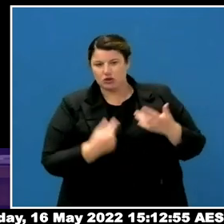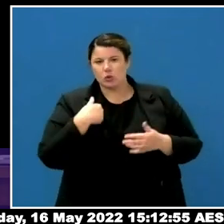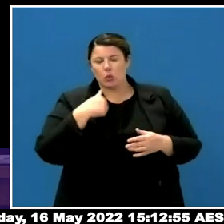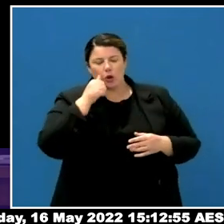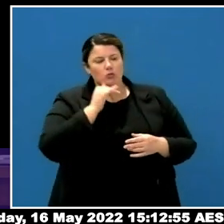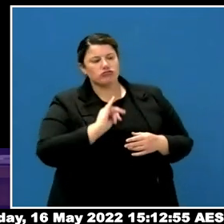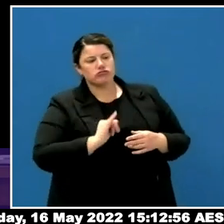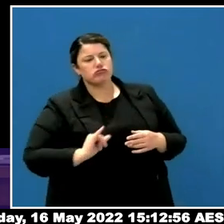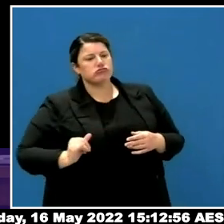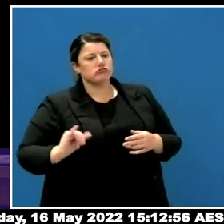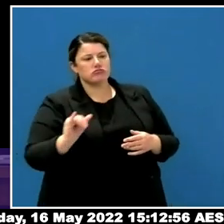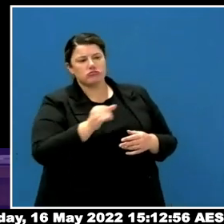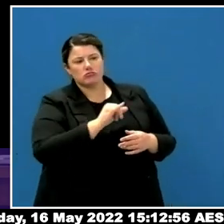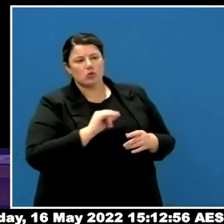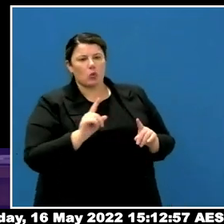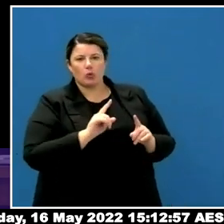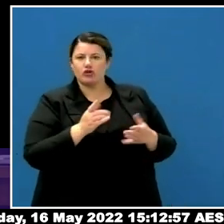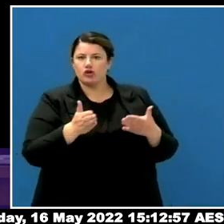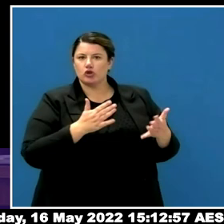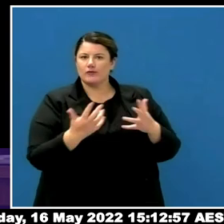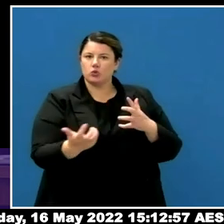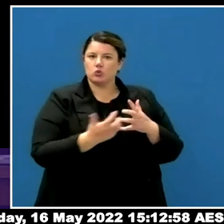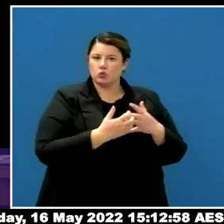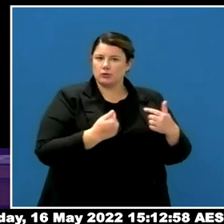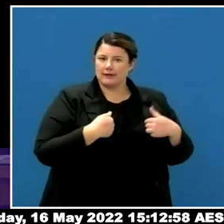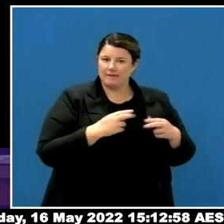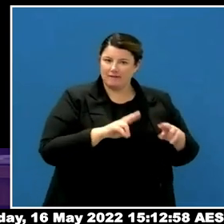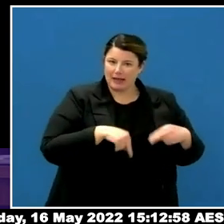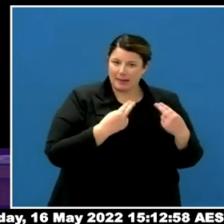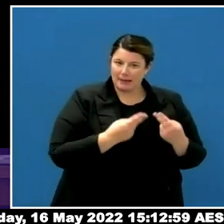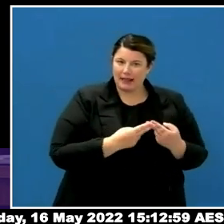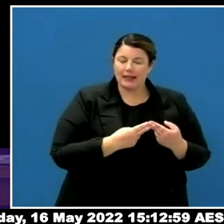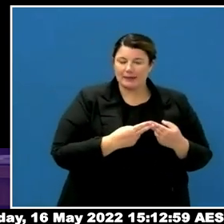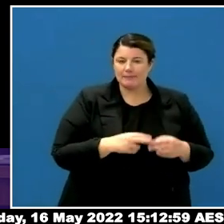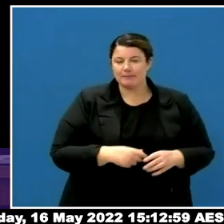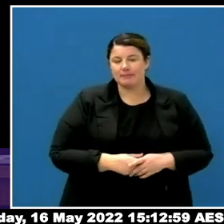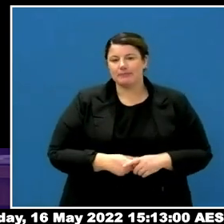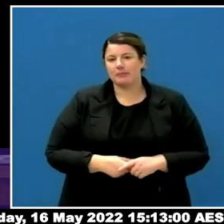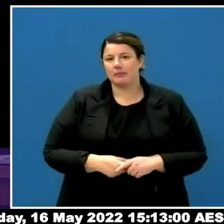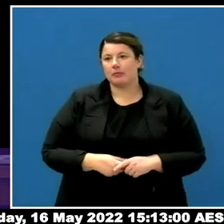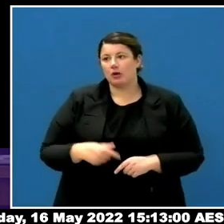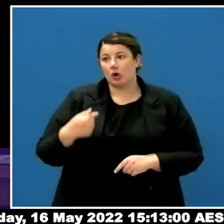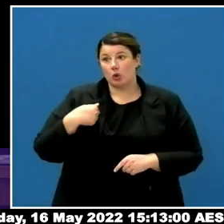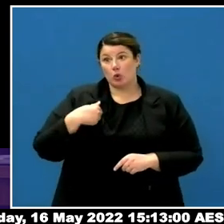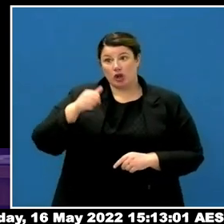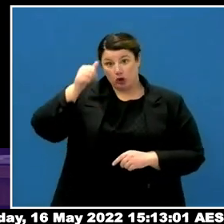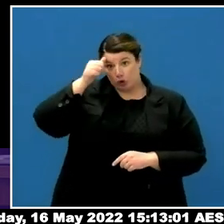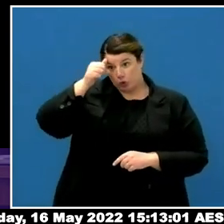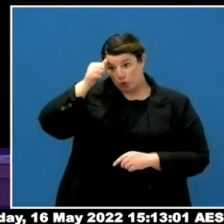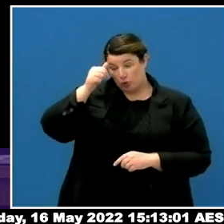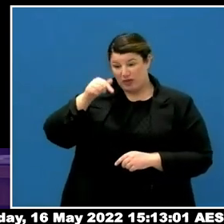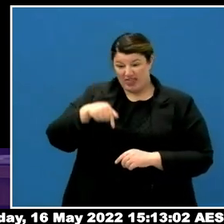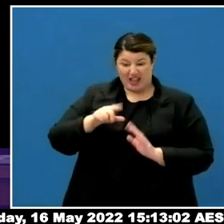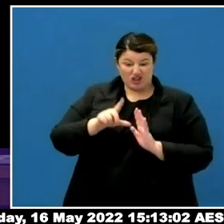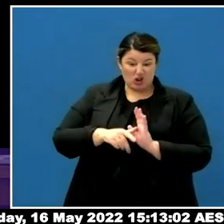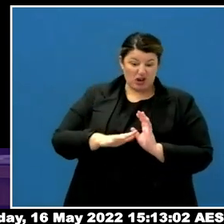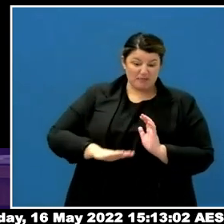I think by that stage we knew that Toby was not going to be able to work, that